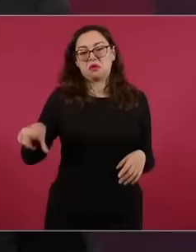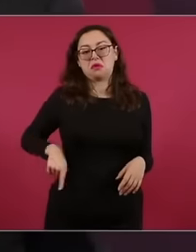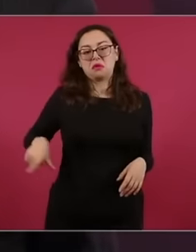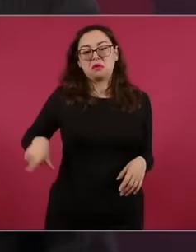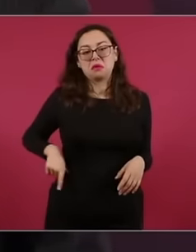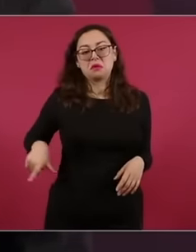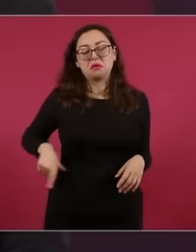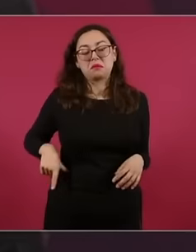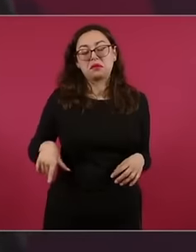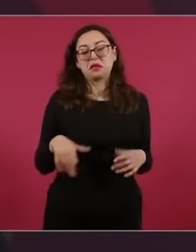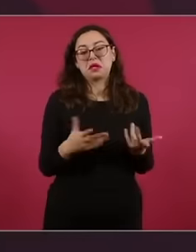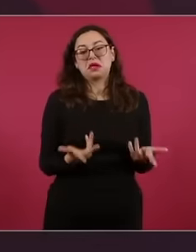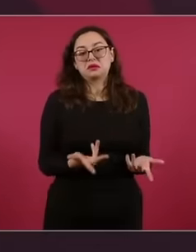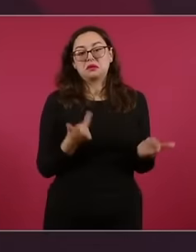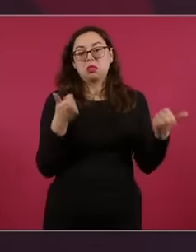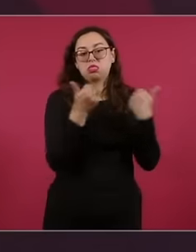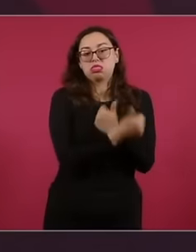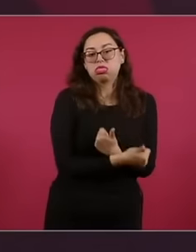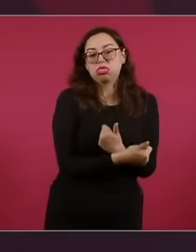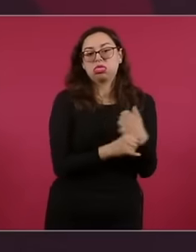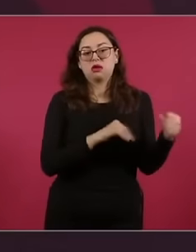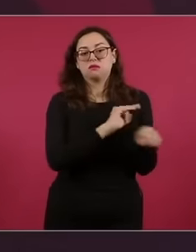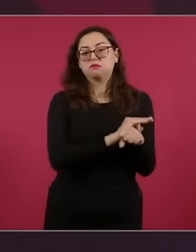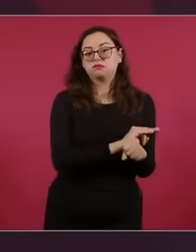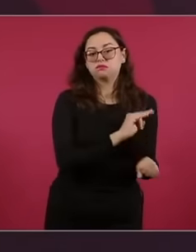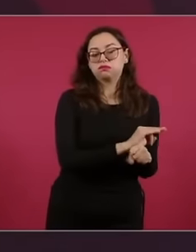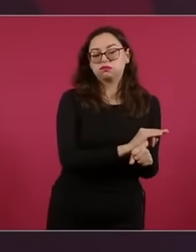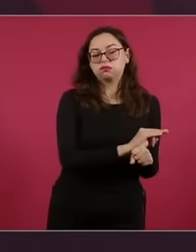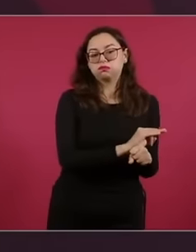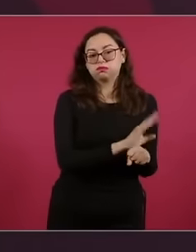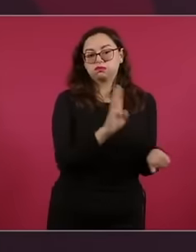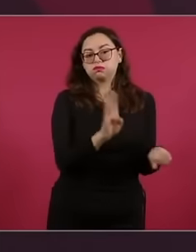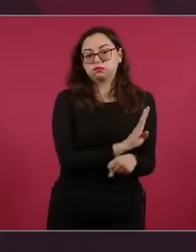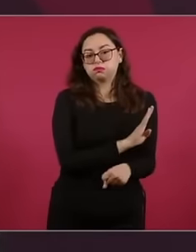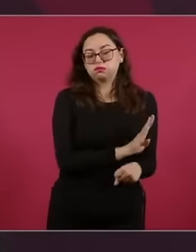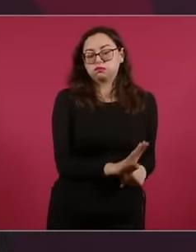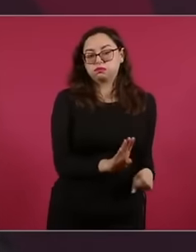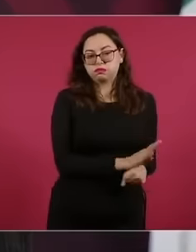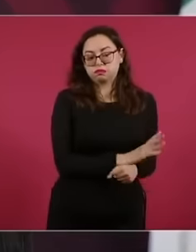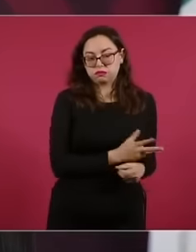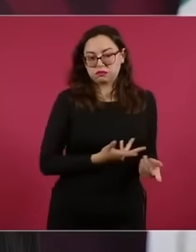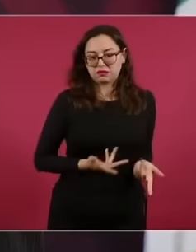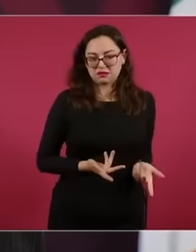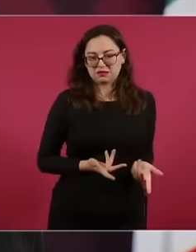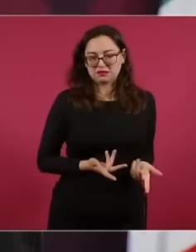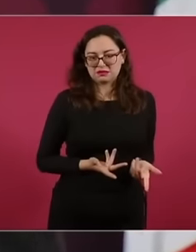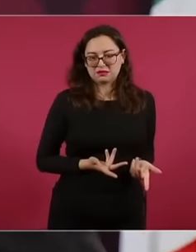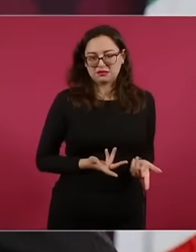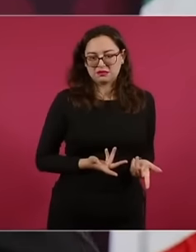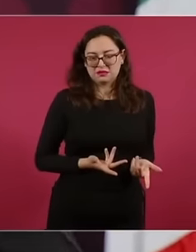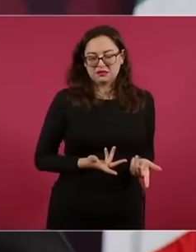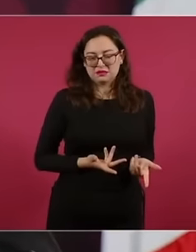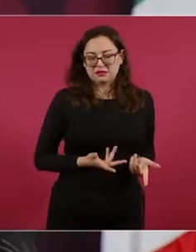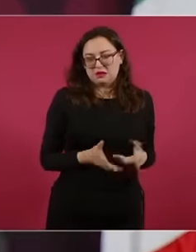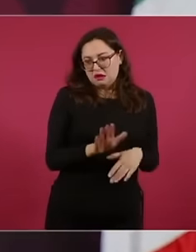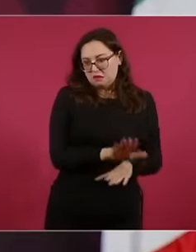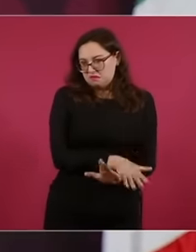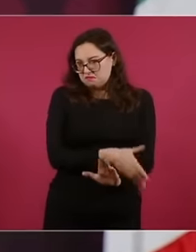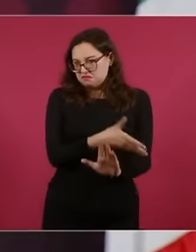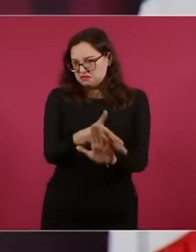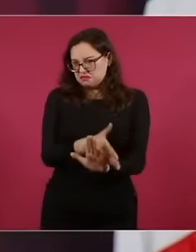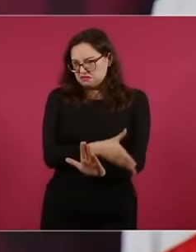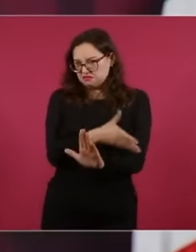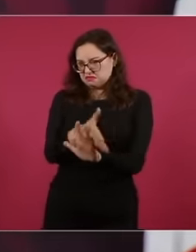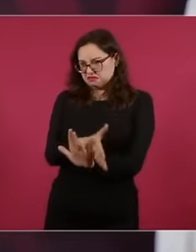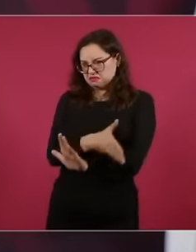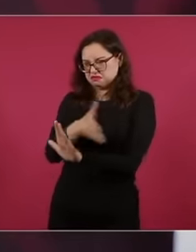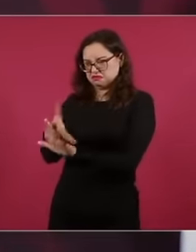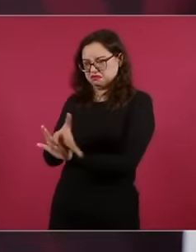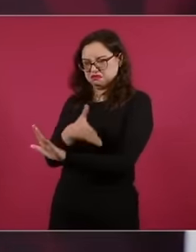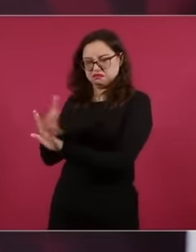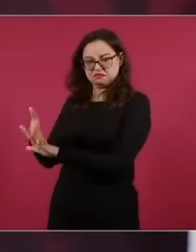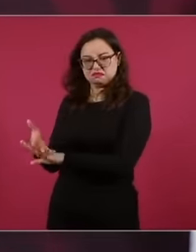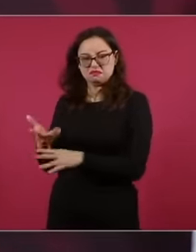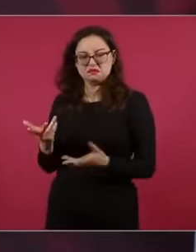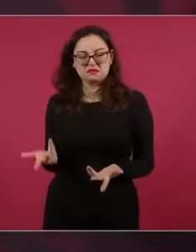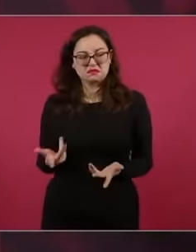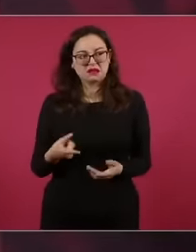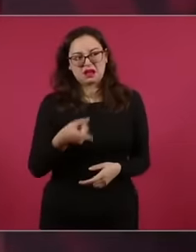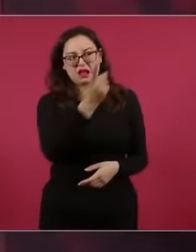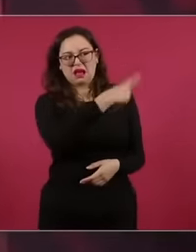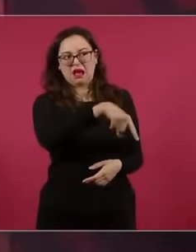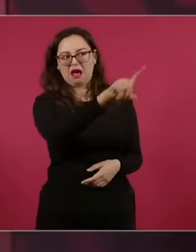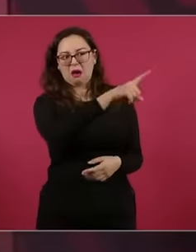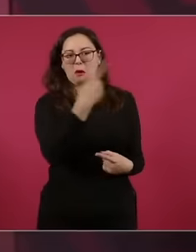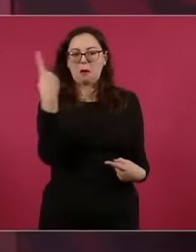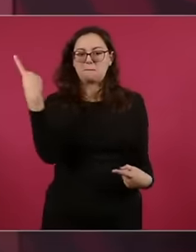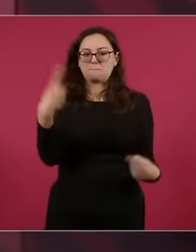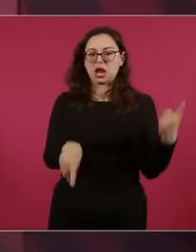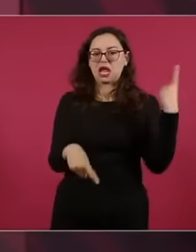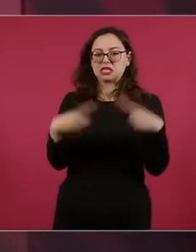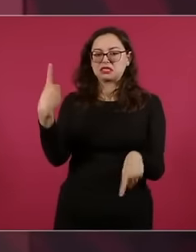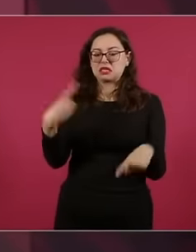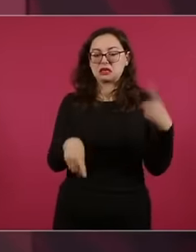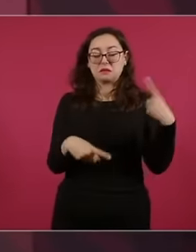and cover transmission belts for what is decided by those who believe they are Owners of the